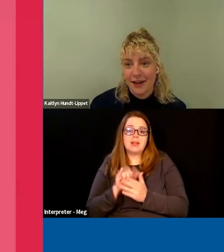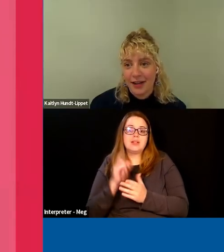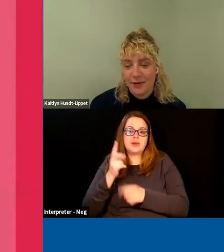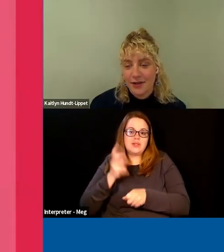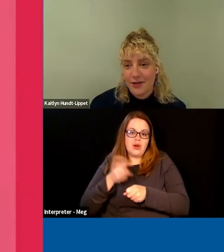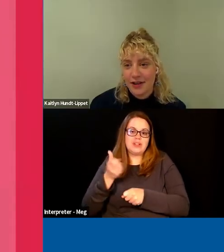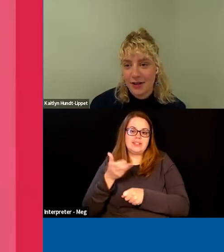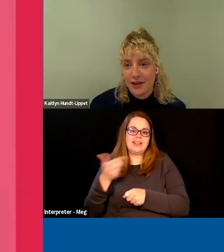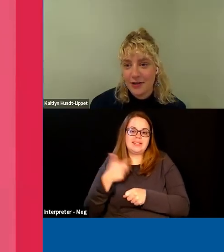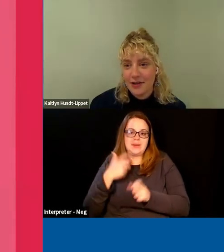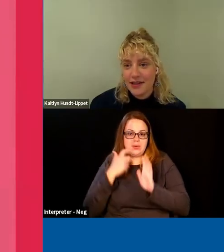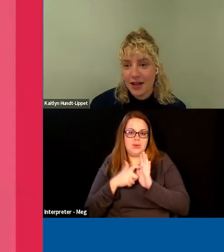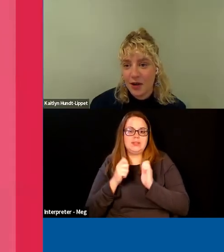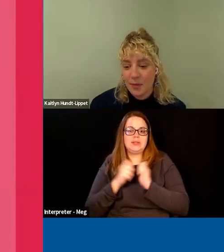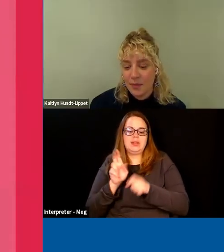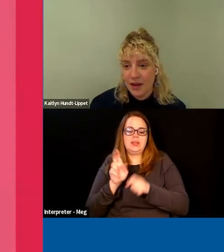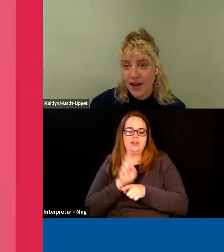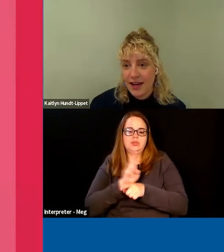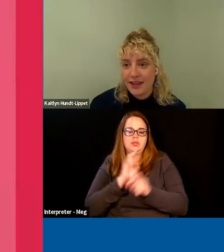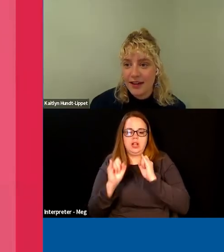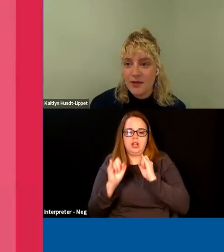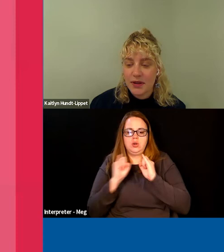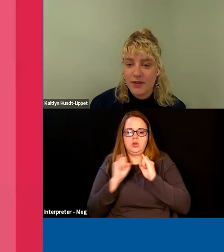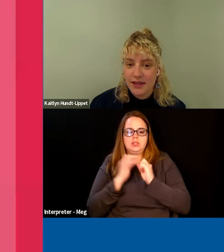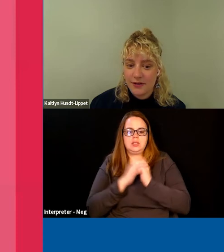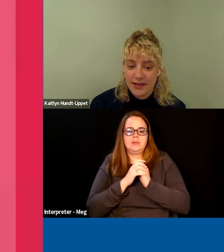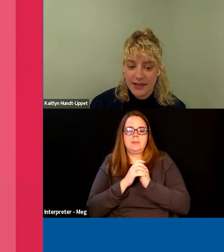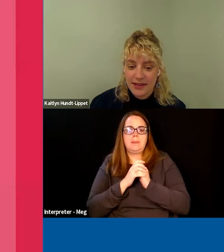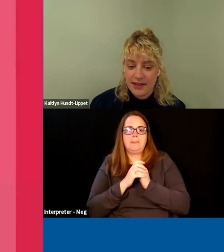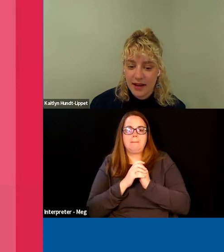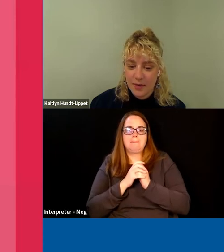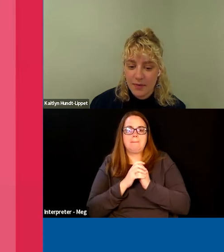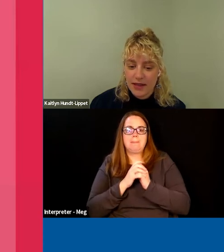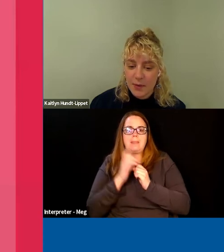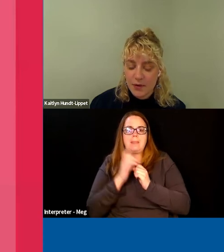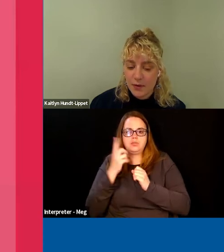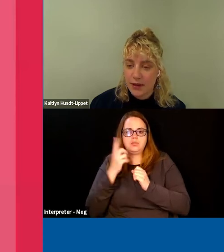I find with user interviews, and I think it's one of the differences that I spoke to